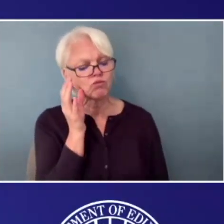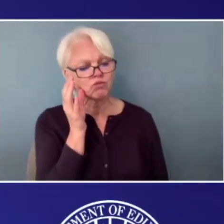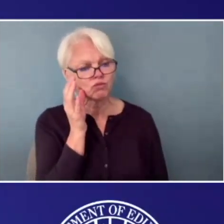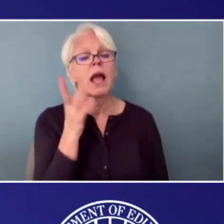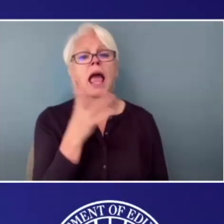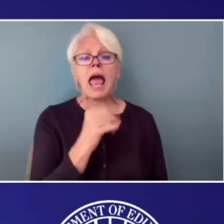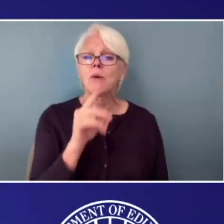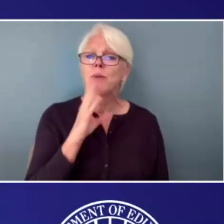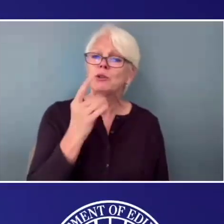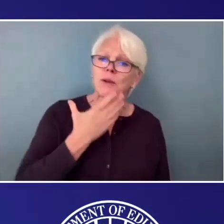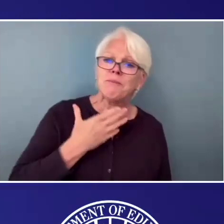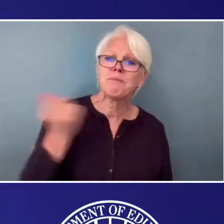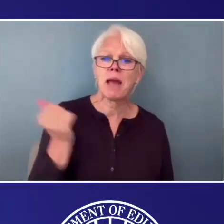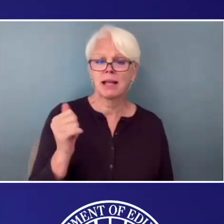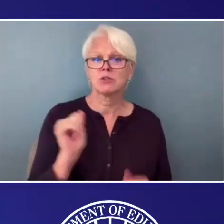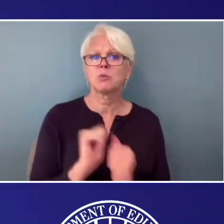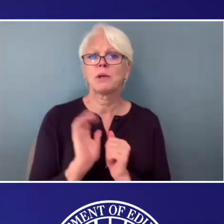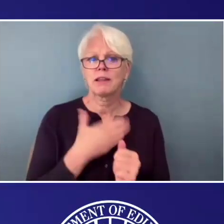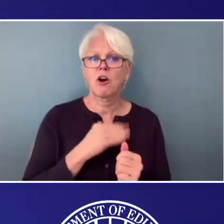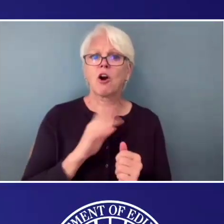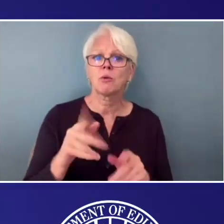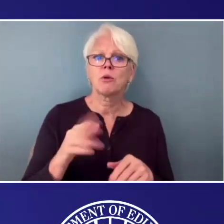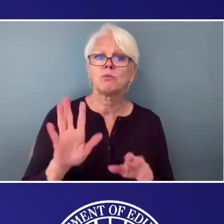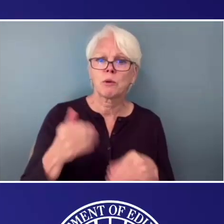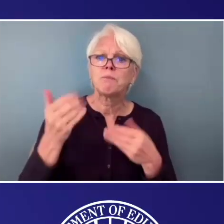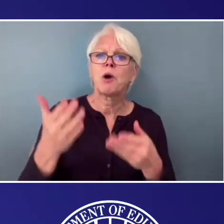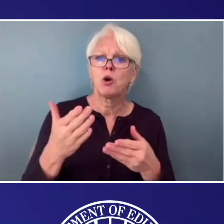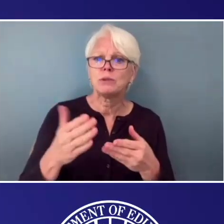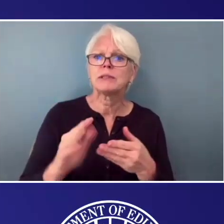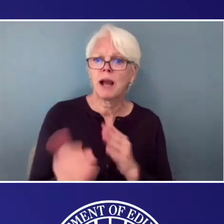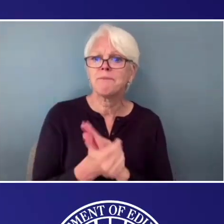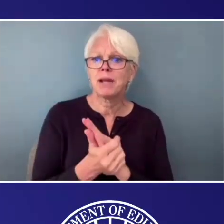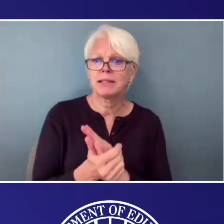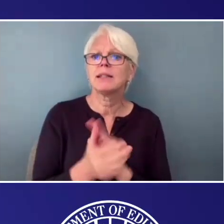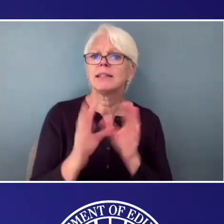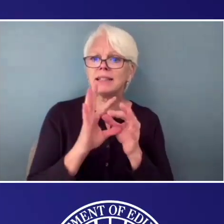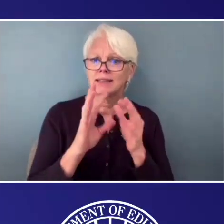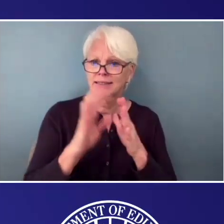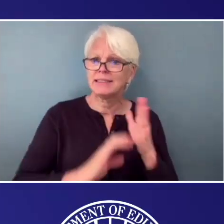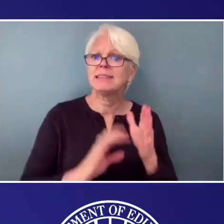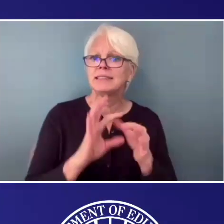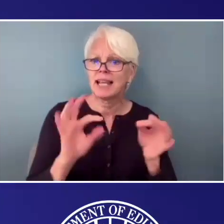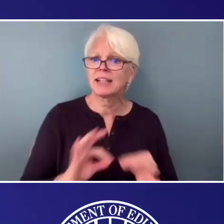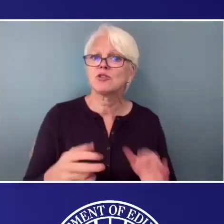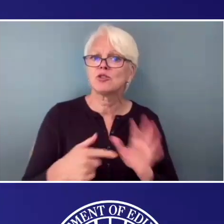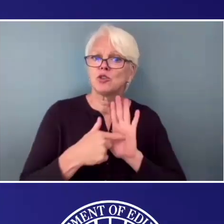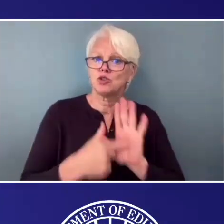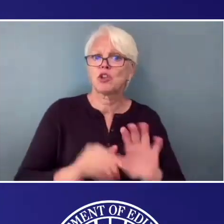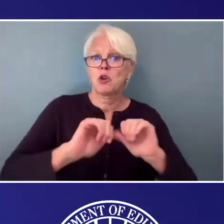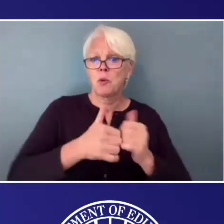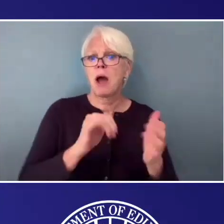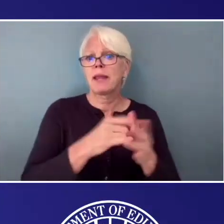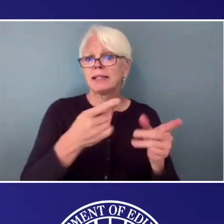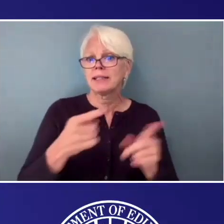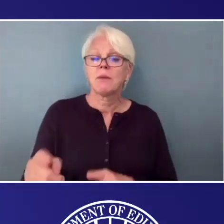proposed amendatory text to show you exactly how that's happening. And we will be doing that as soon as